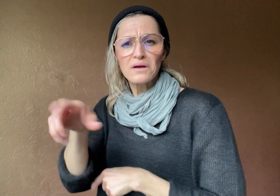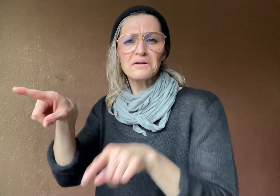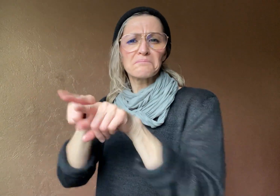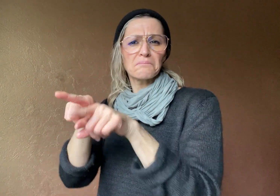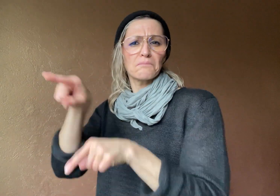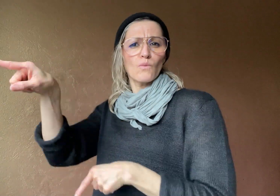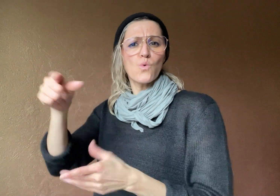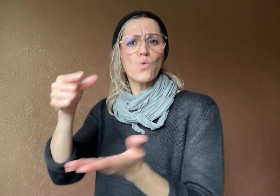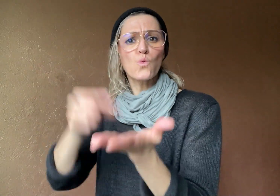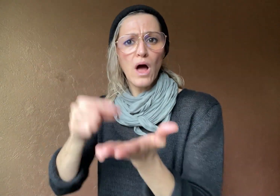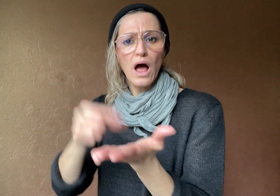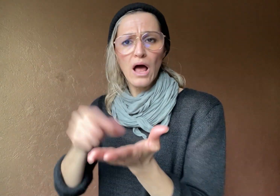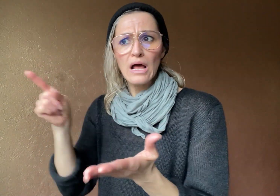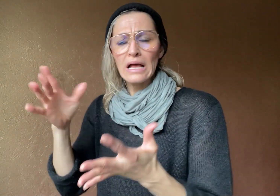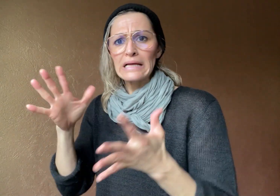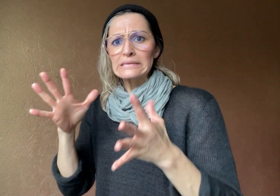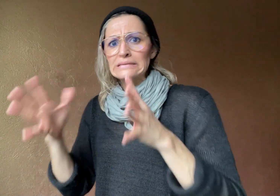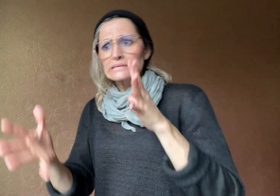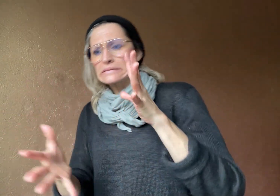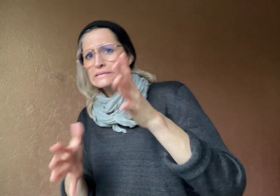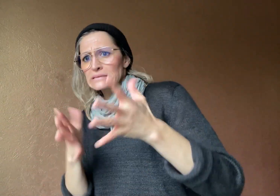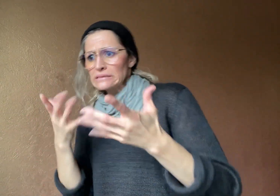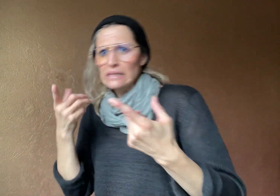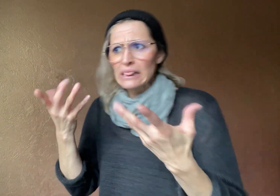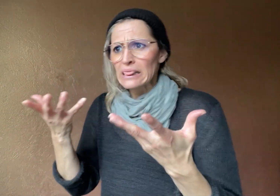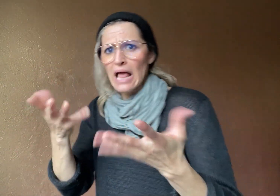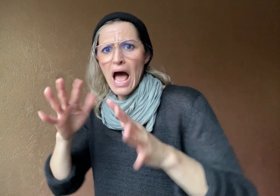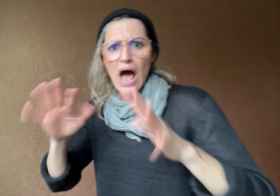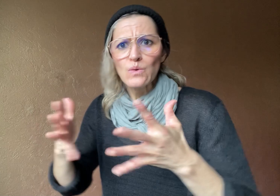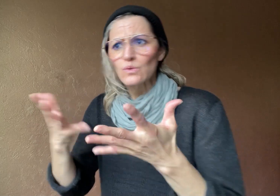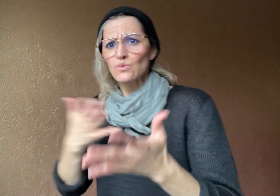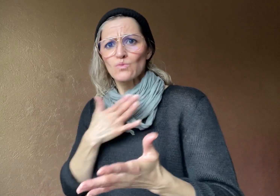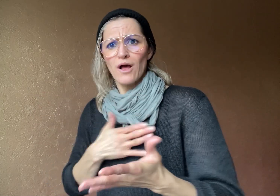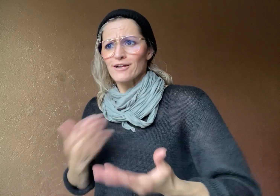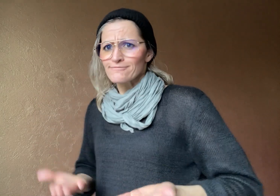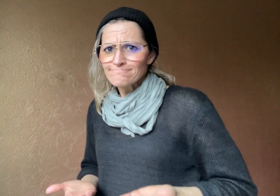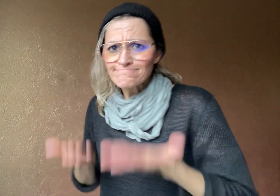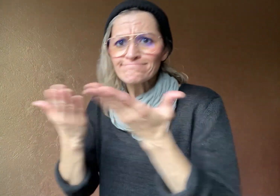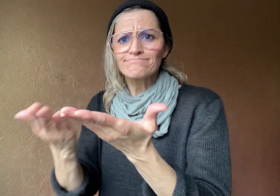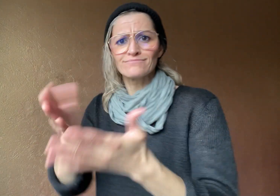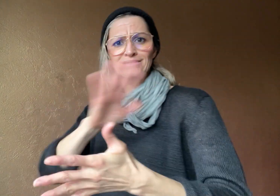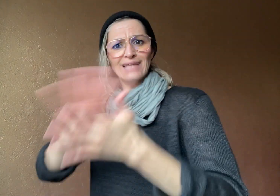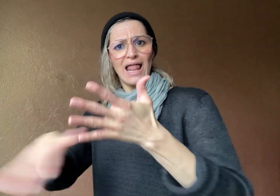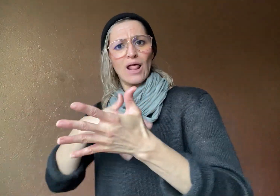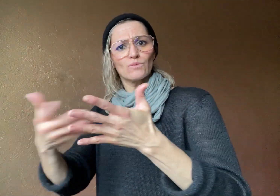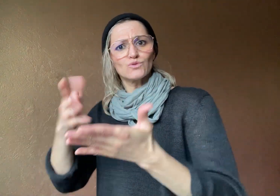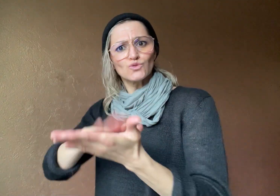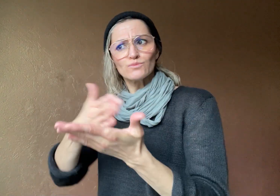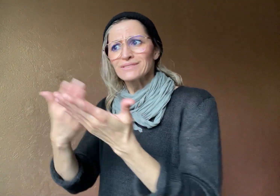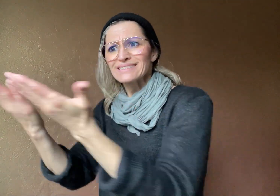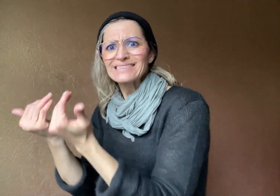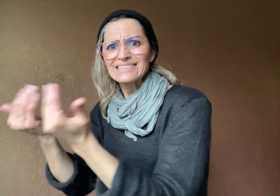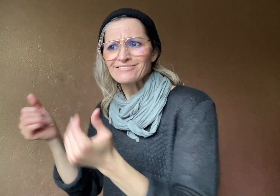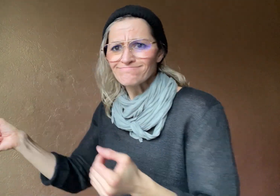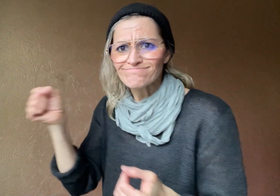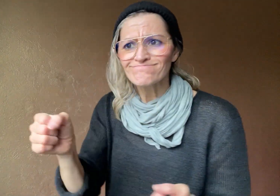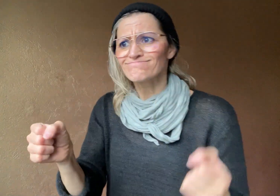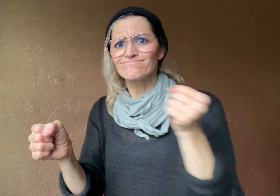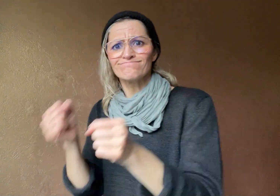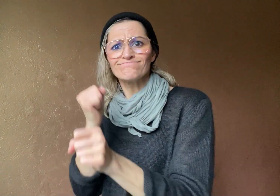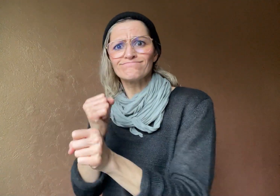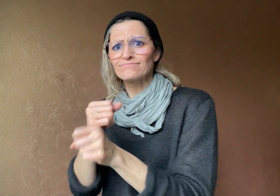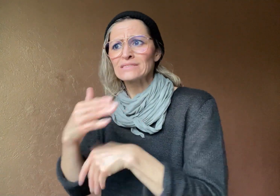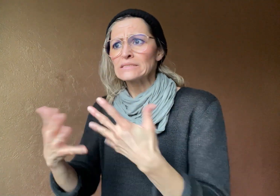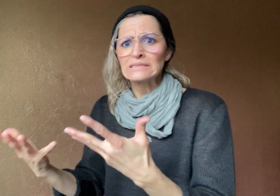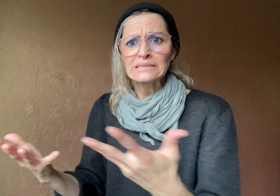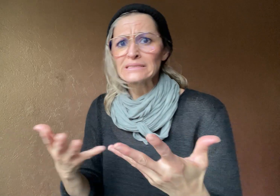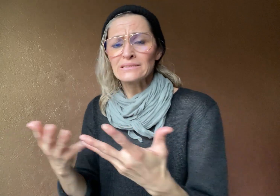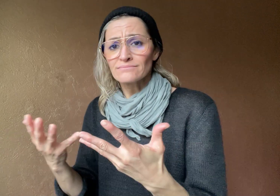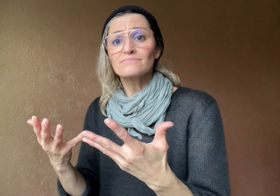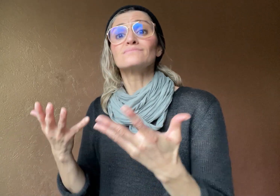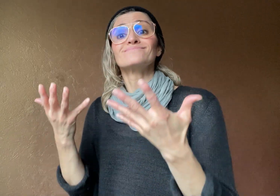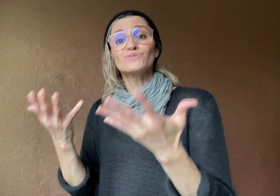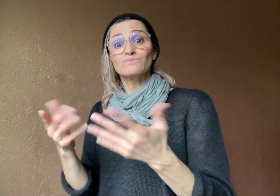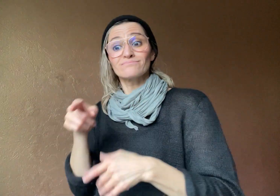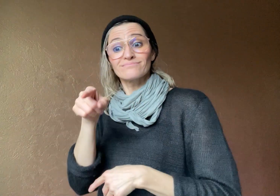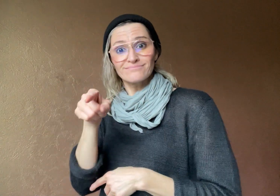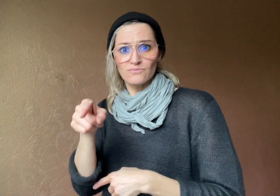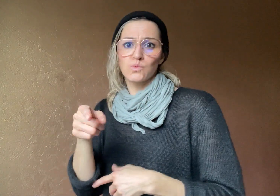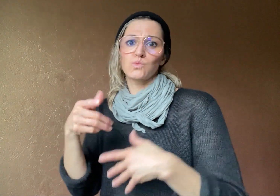countries like Uganda struggled to provide sign language interpreters.